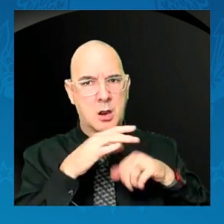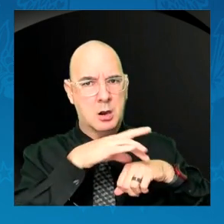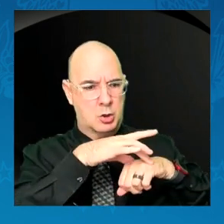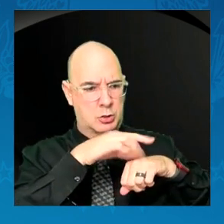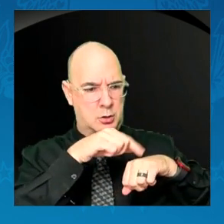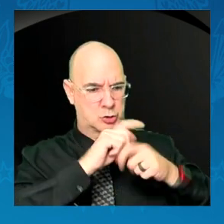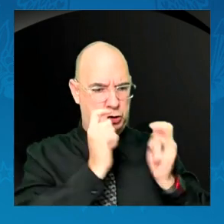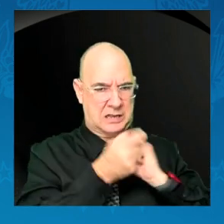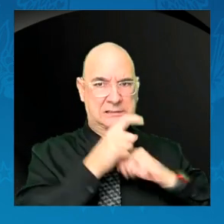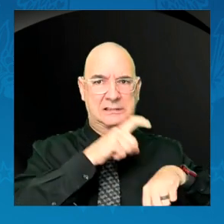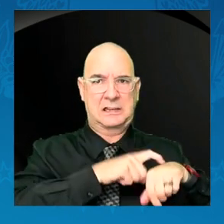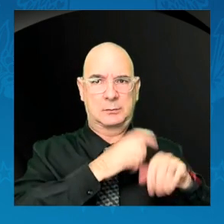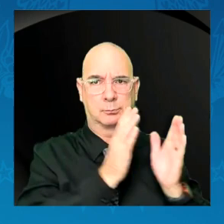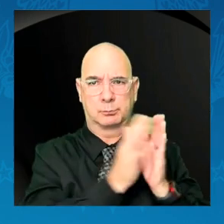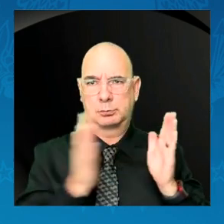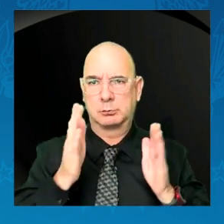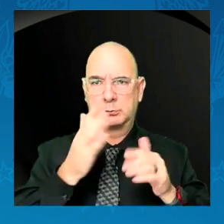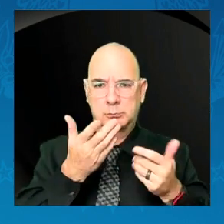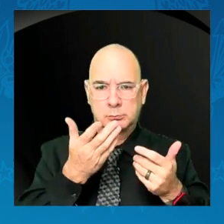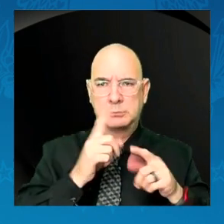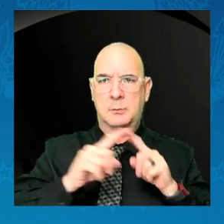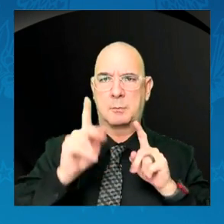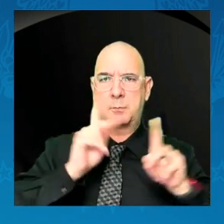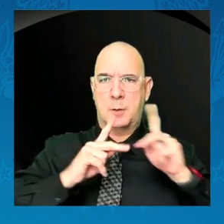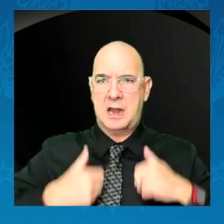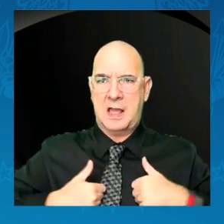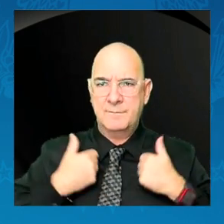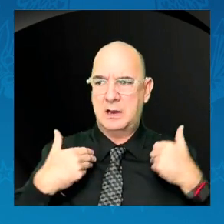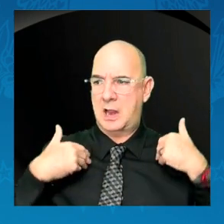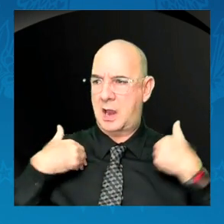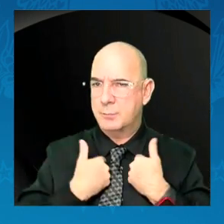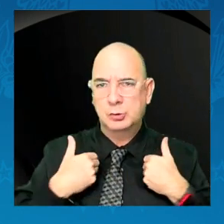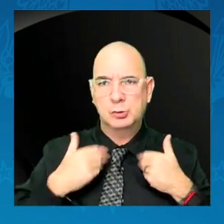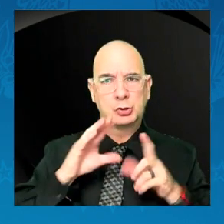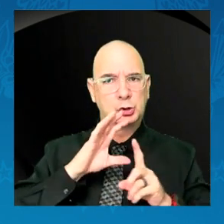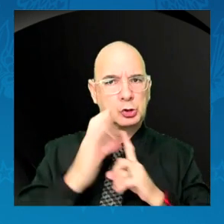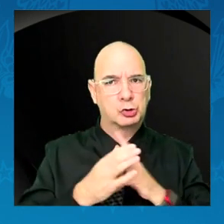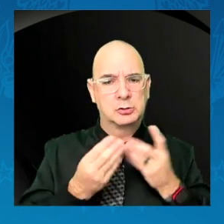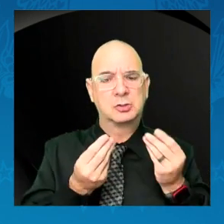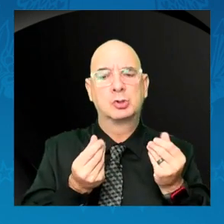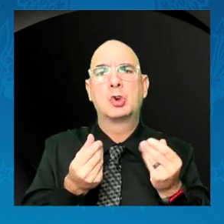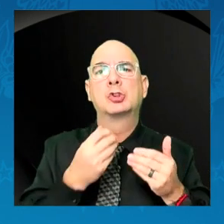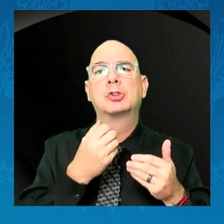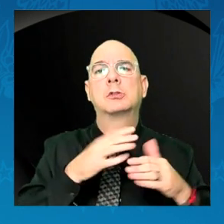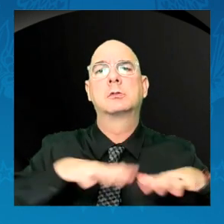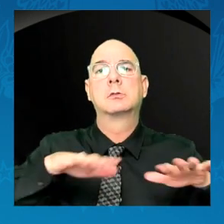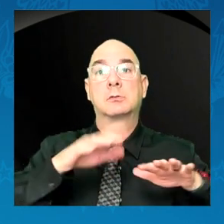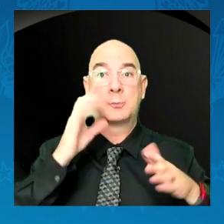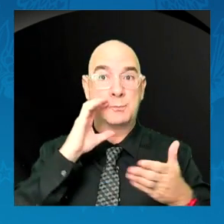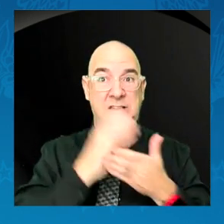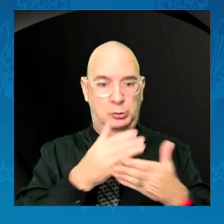animals and our culture resources. The images help us document the effects of climate change